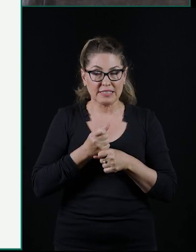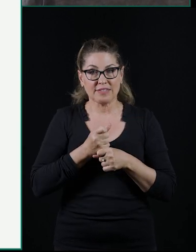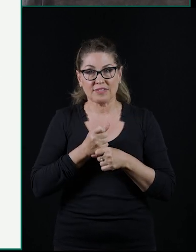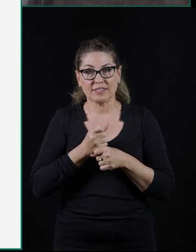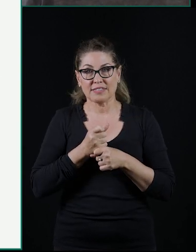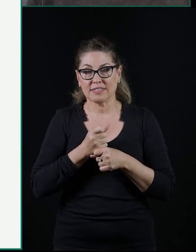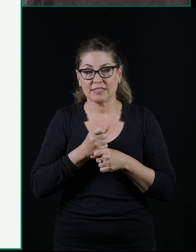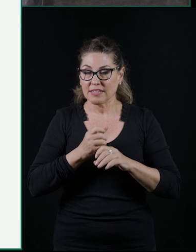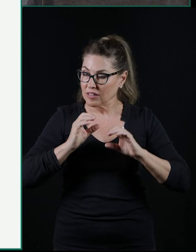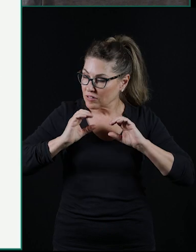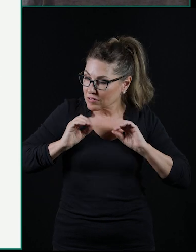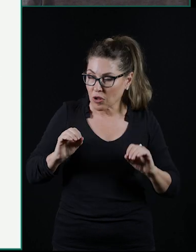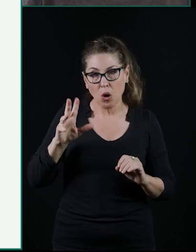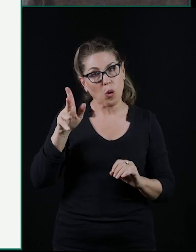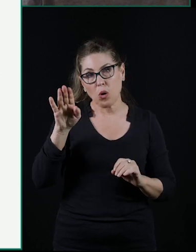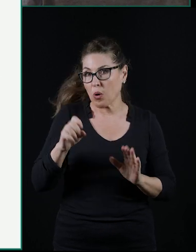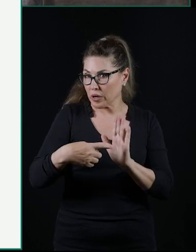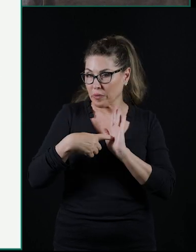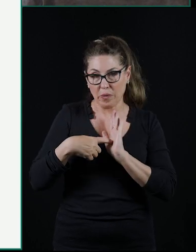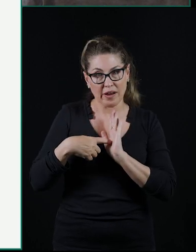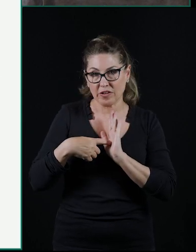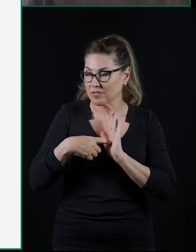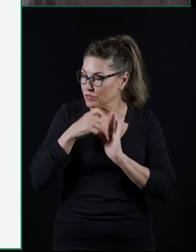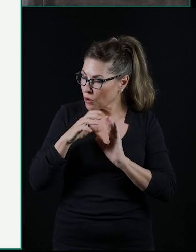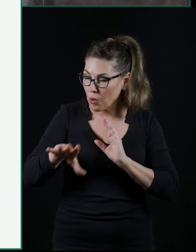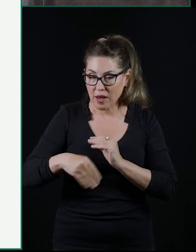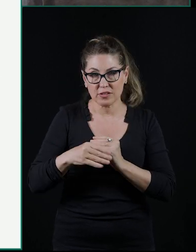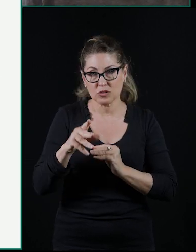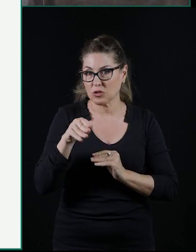there is no coding, extra coding required after that.